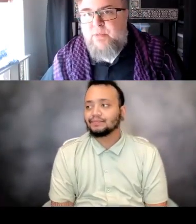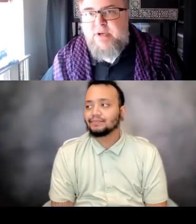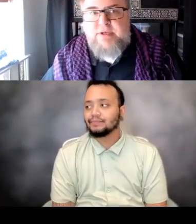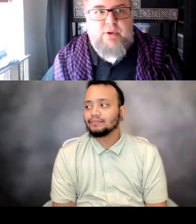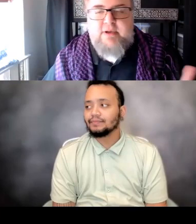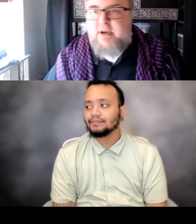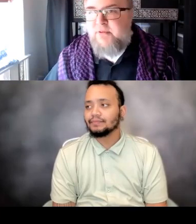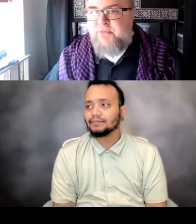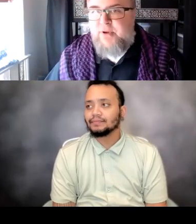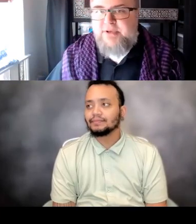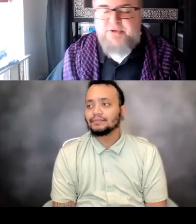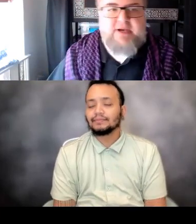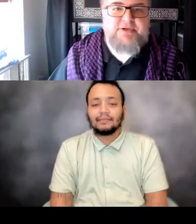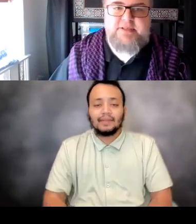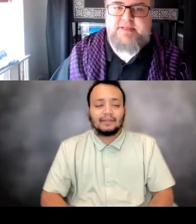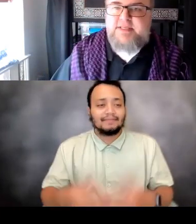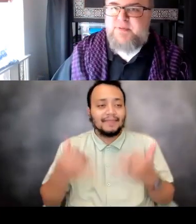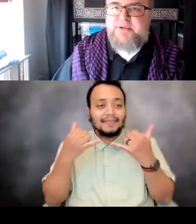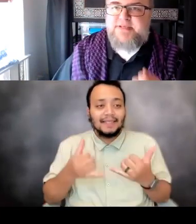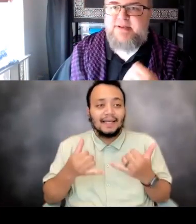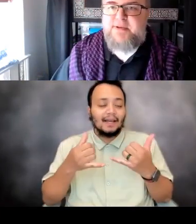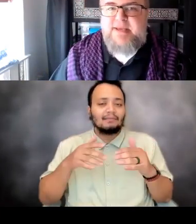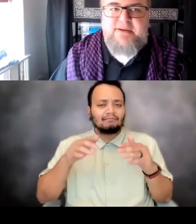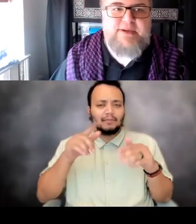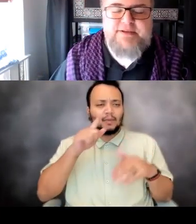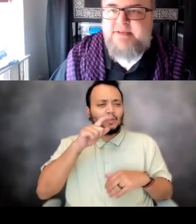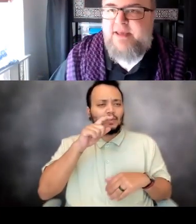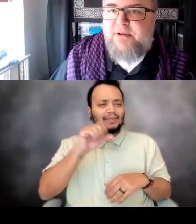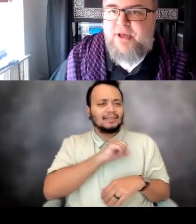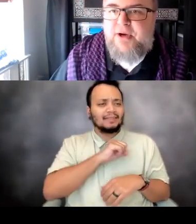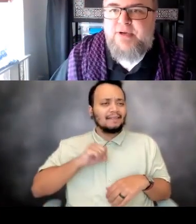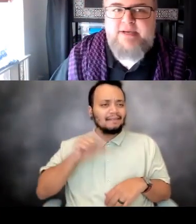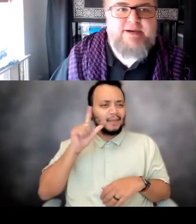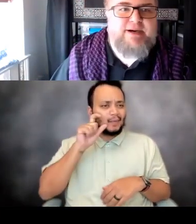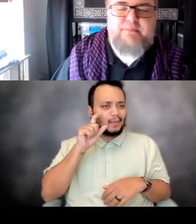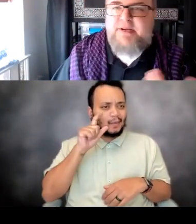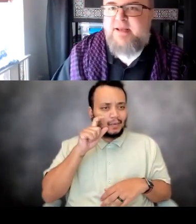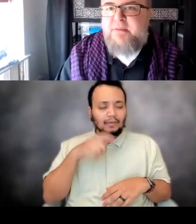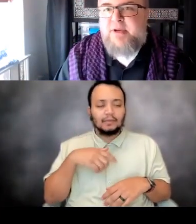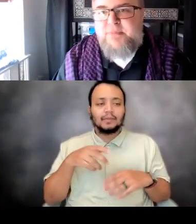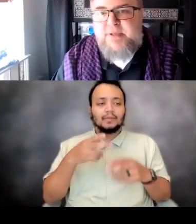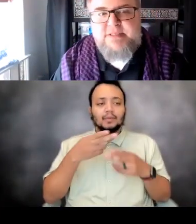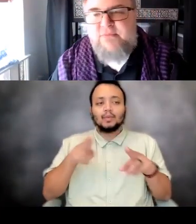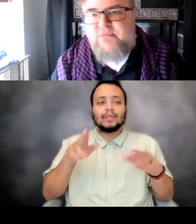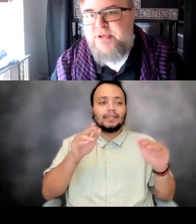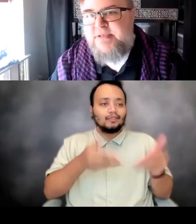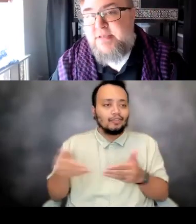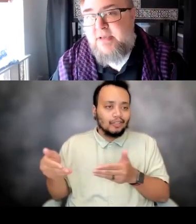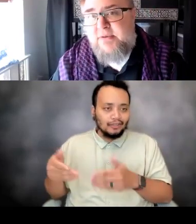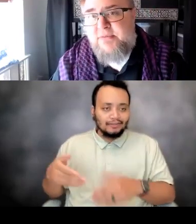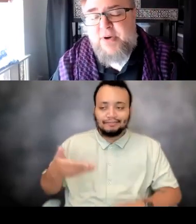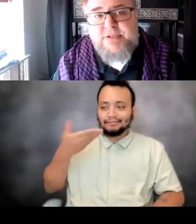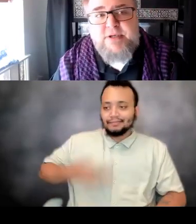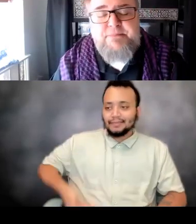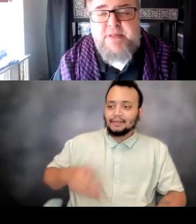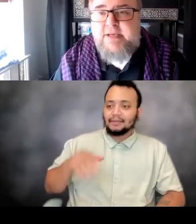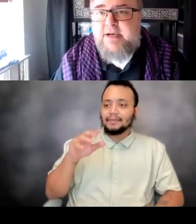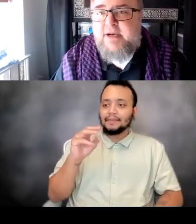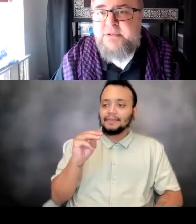So we wanted to do a couple of quick introductions and it's probably just gonna be me and Emil saying hello. But again, I'm michael munson, FORGE's Executive Director.